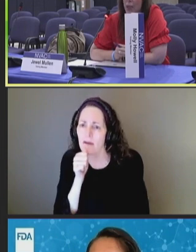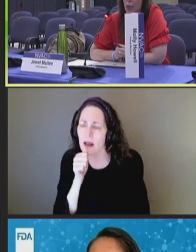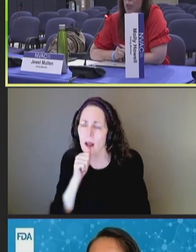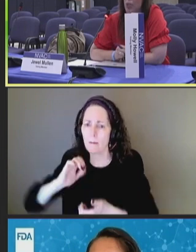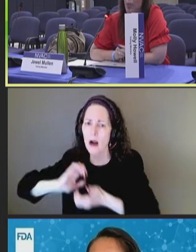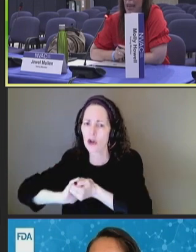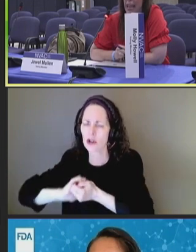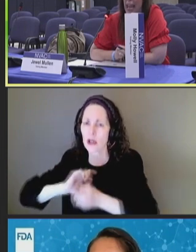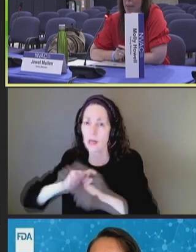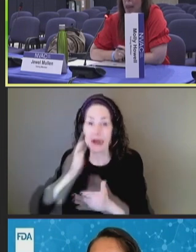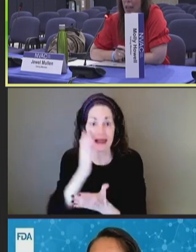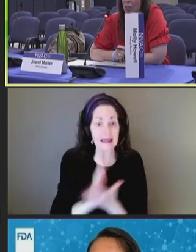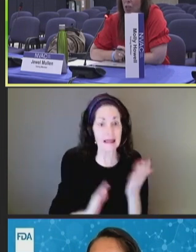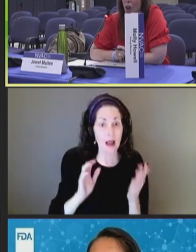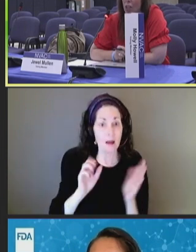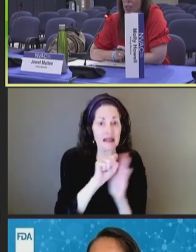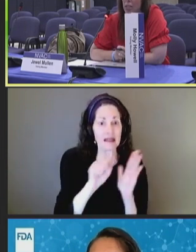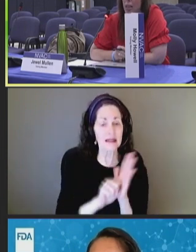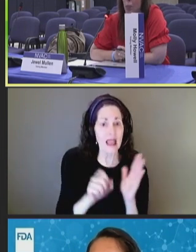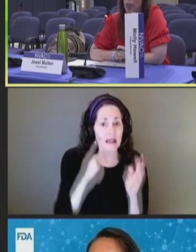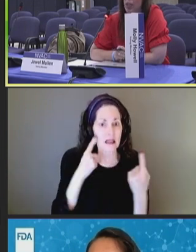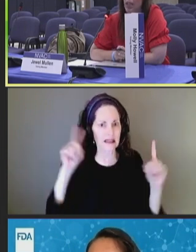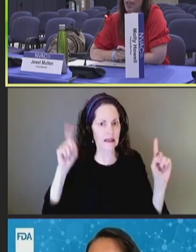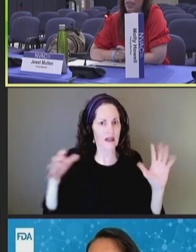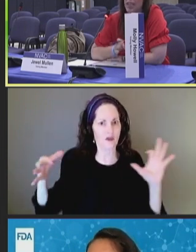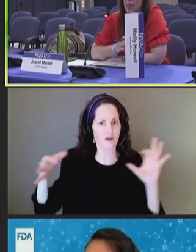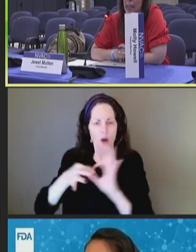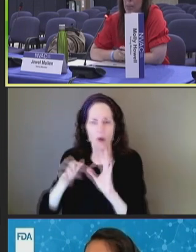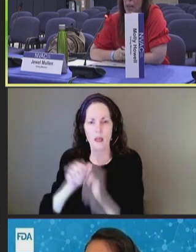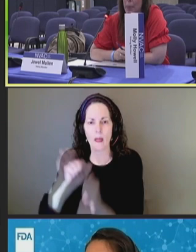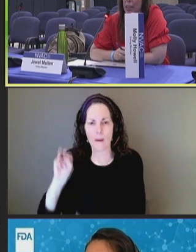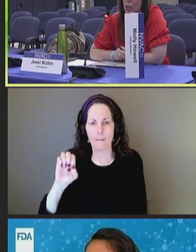is through Medicaid match dollars. And I'm wondering this committee might be interested